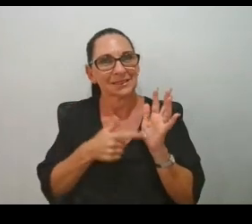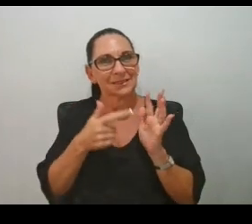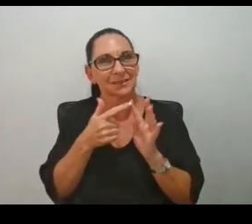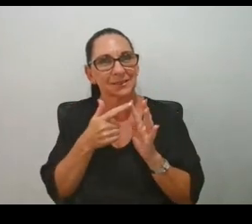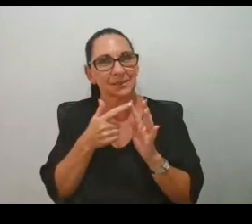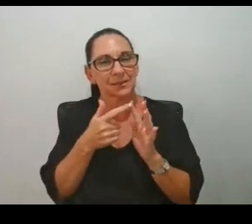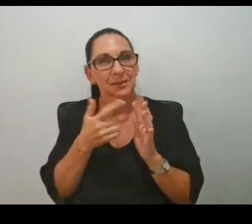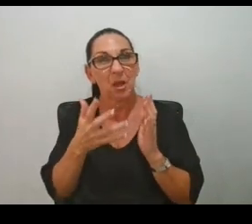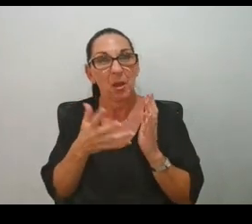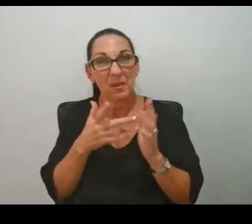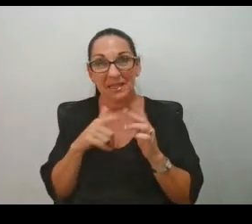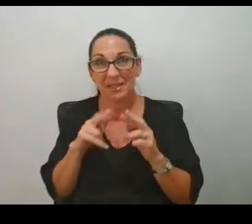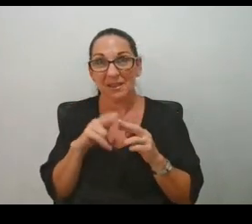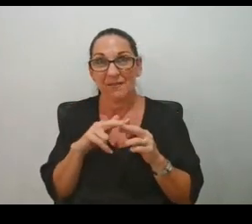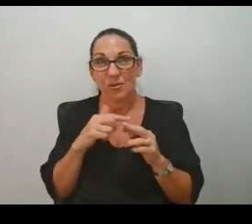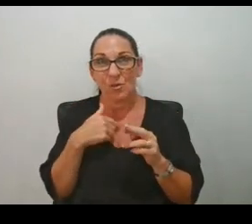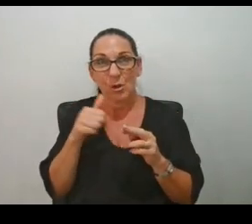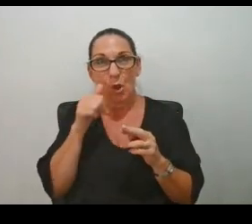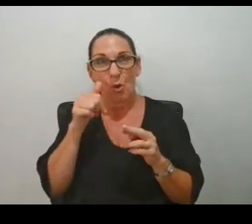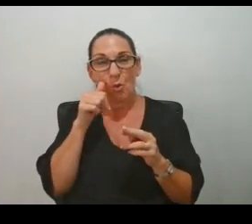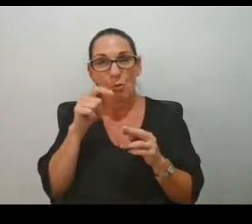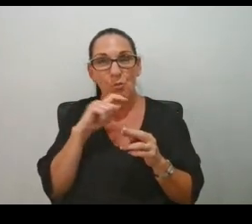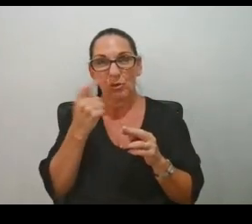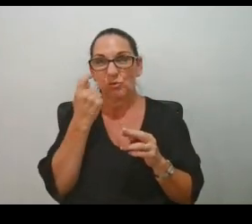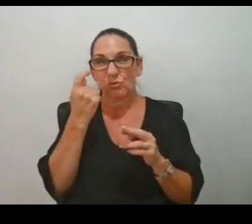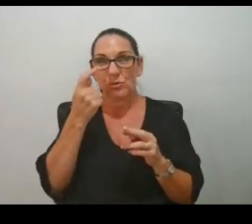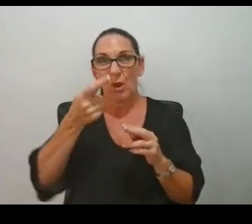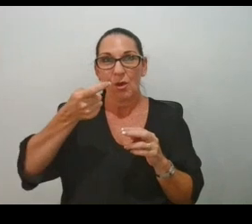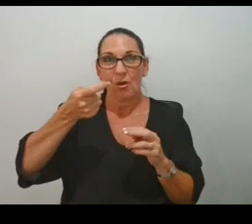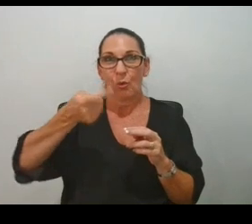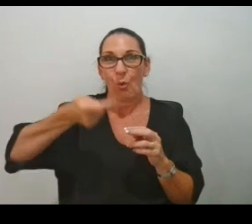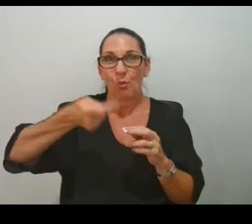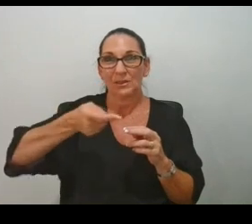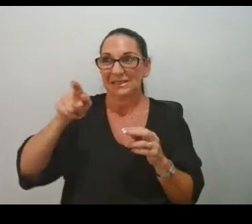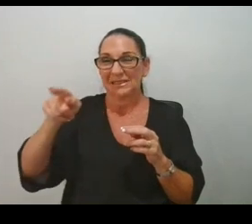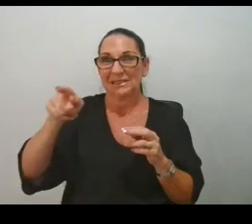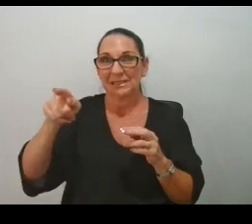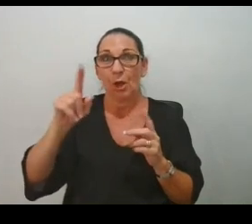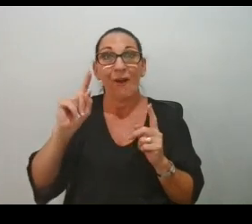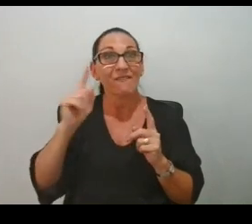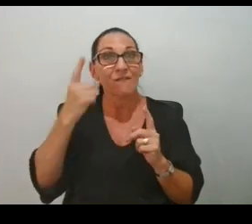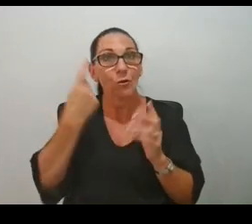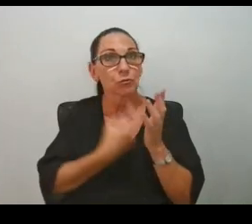really important court date coming up um so not a first return date but a trial like a District